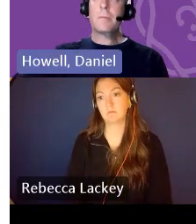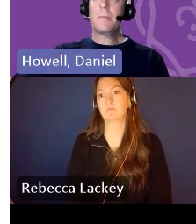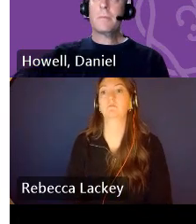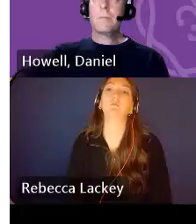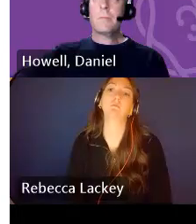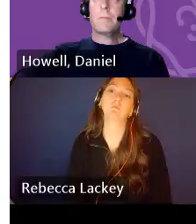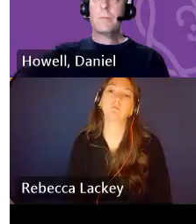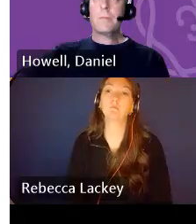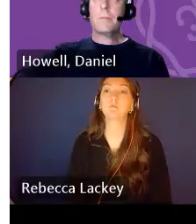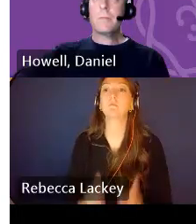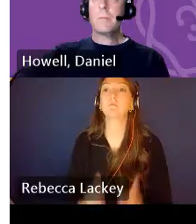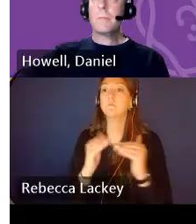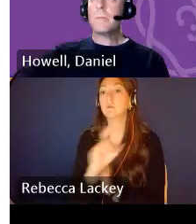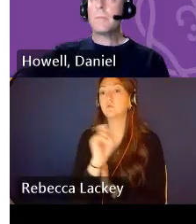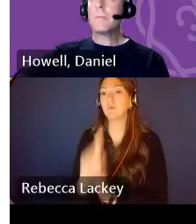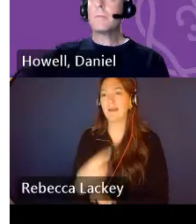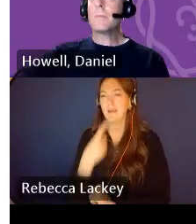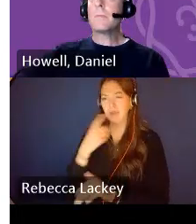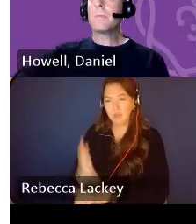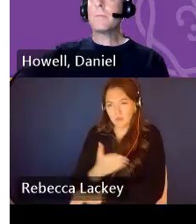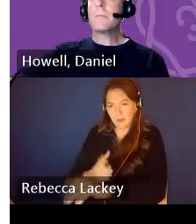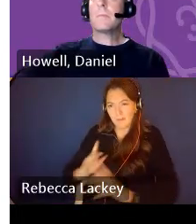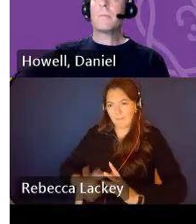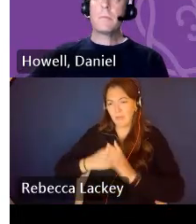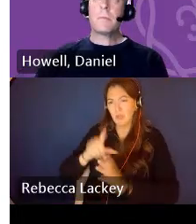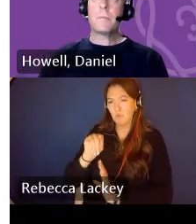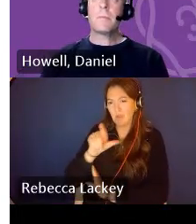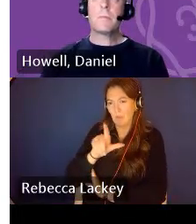Uh the next question, you said construction would begin in 2029.